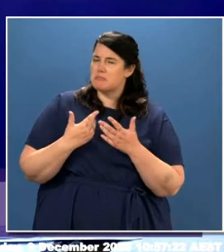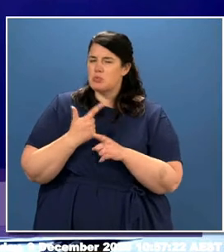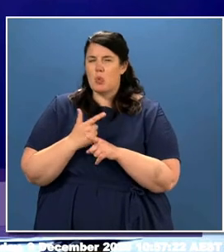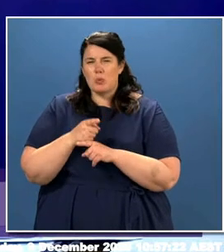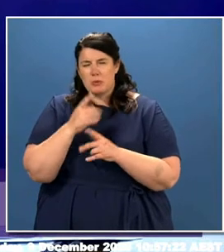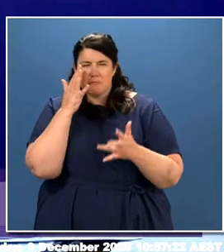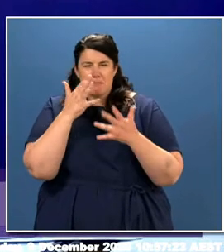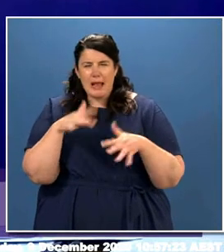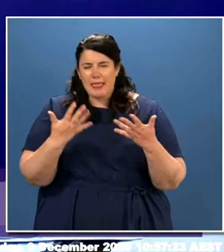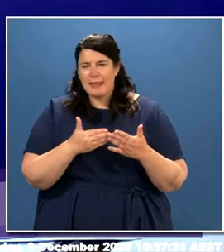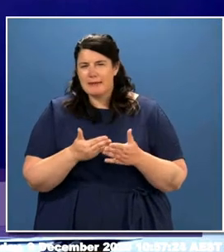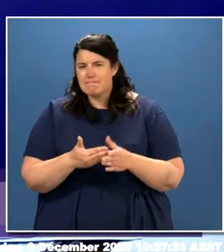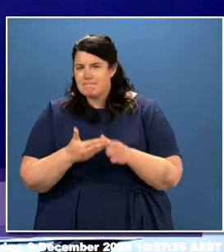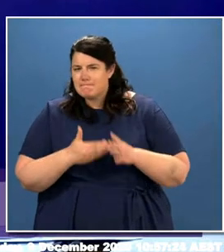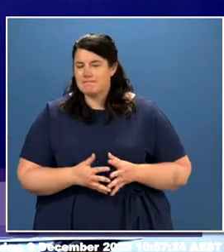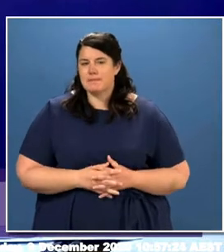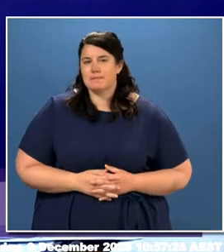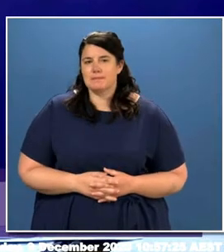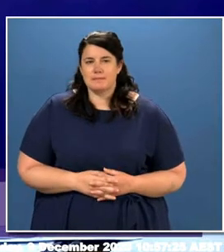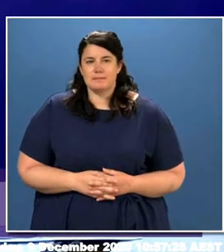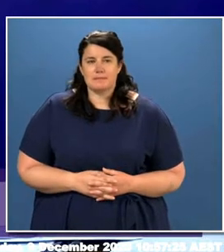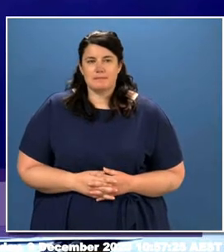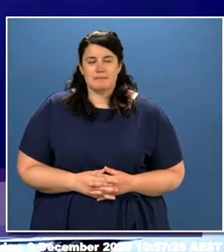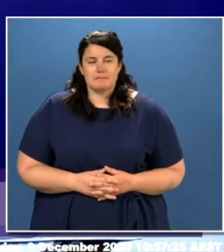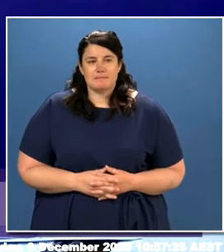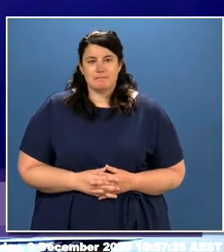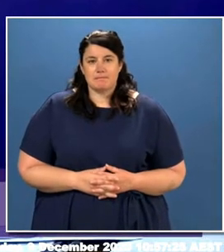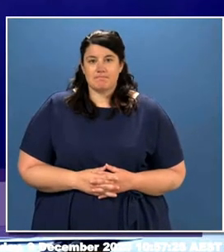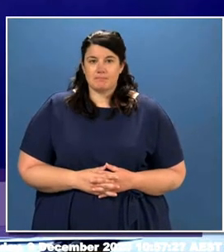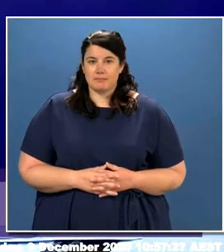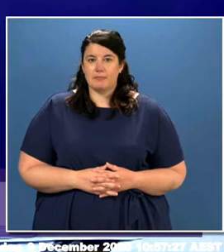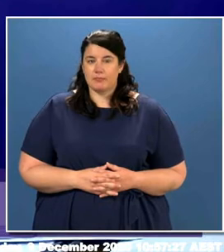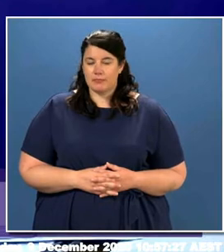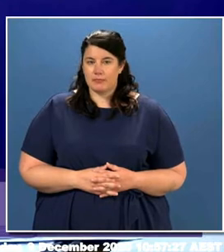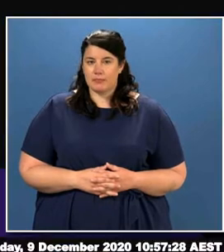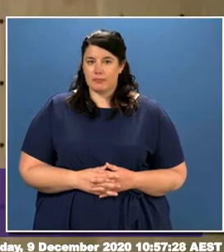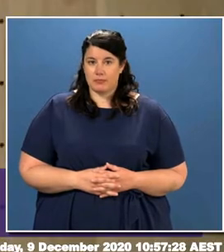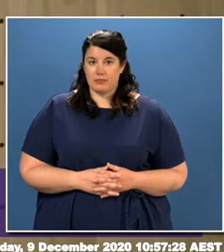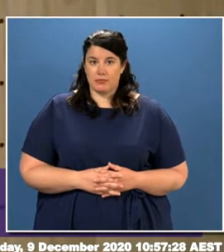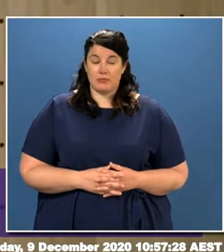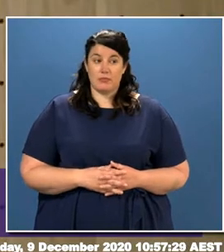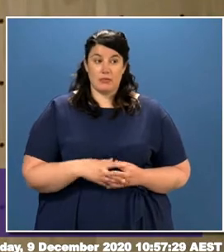I think, given my experience with having a disability,